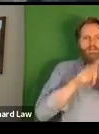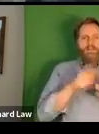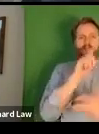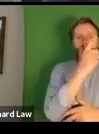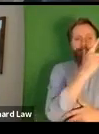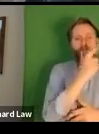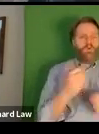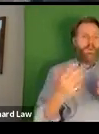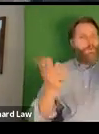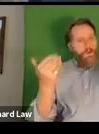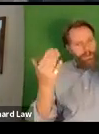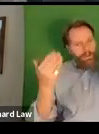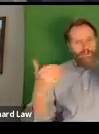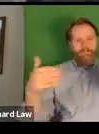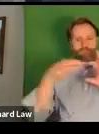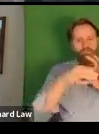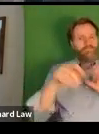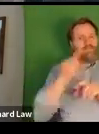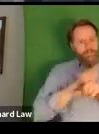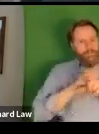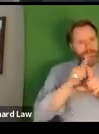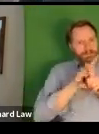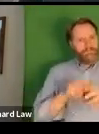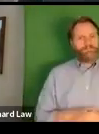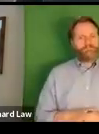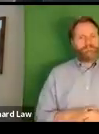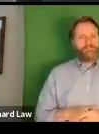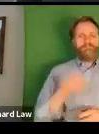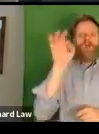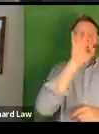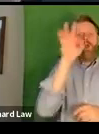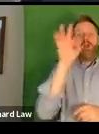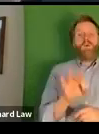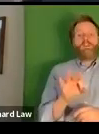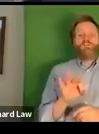well okay a question for Jackie then and we are getting through a lot of